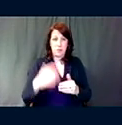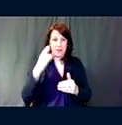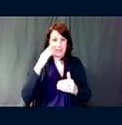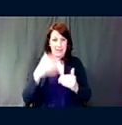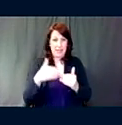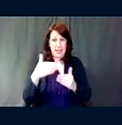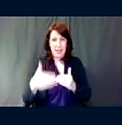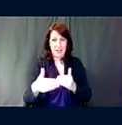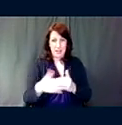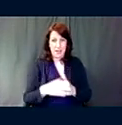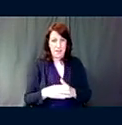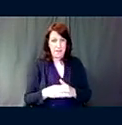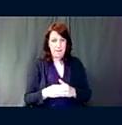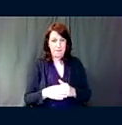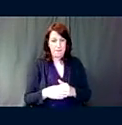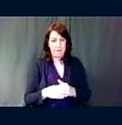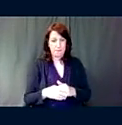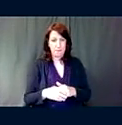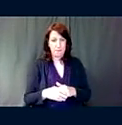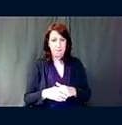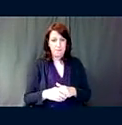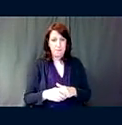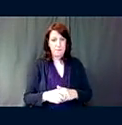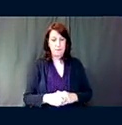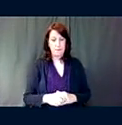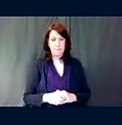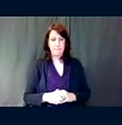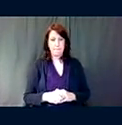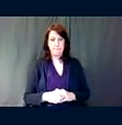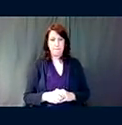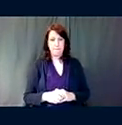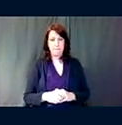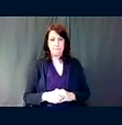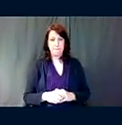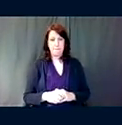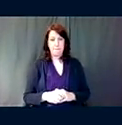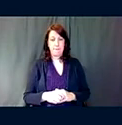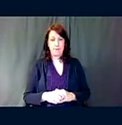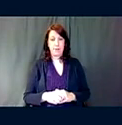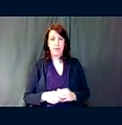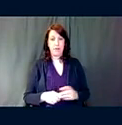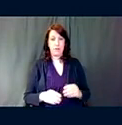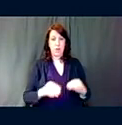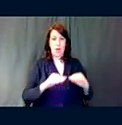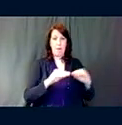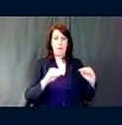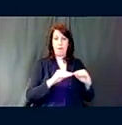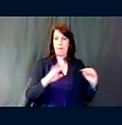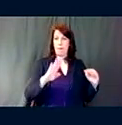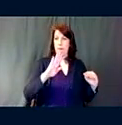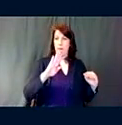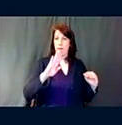CAN SEE IN THE NEXT SLIDE, WHICH IS THAT -- AT BASELINE